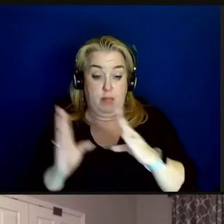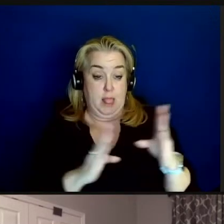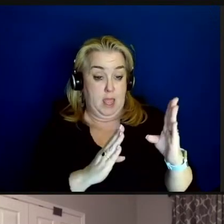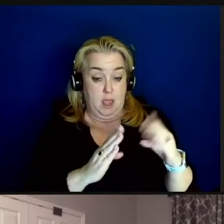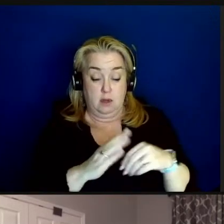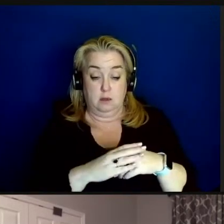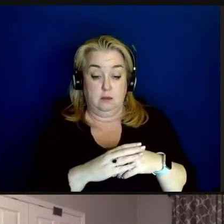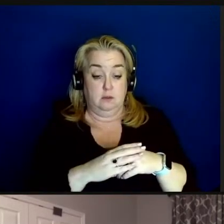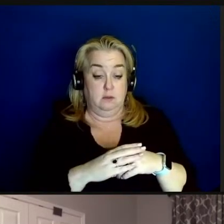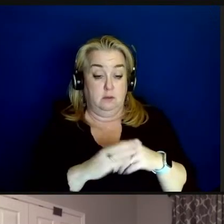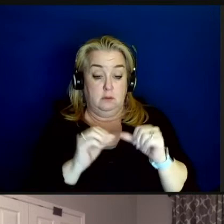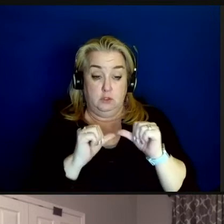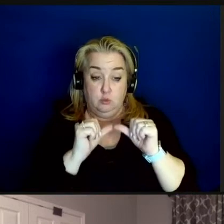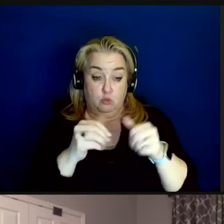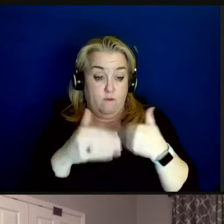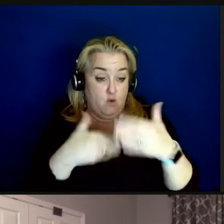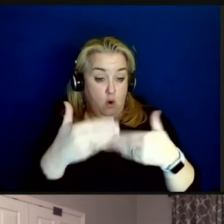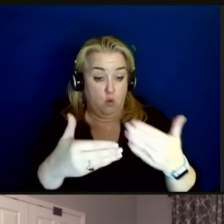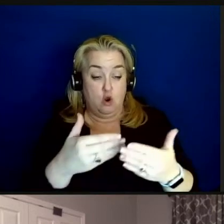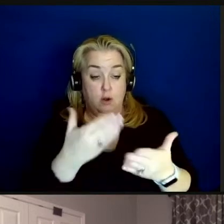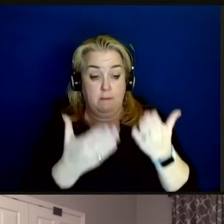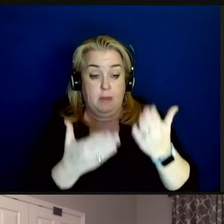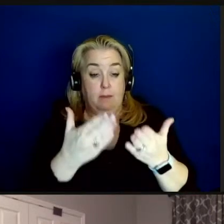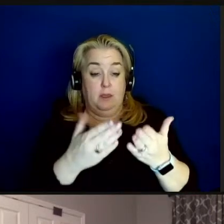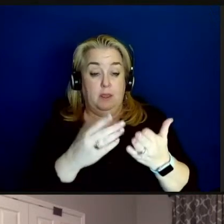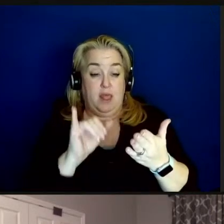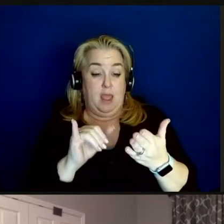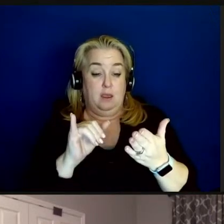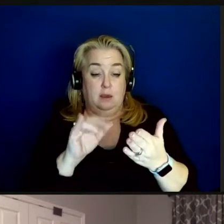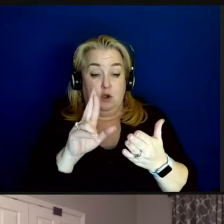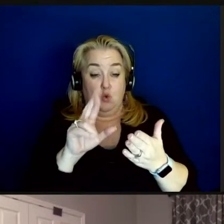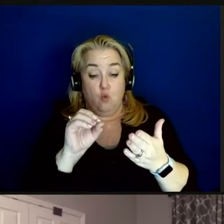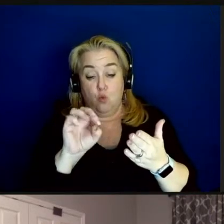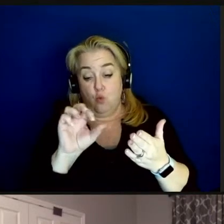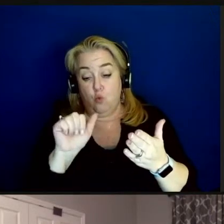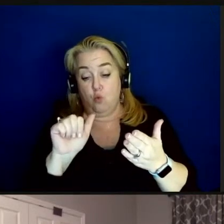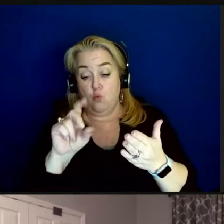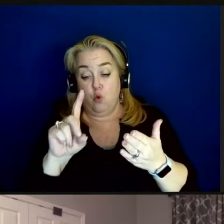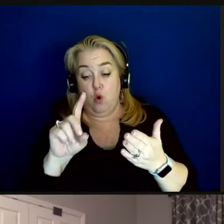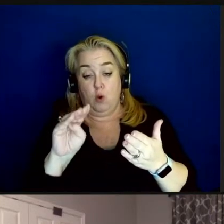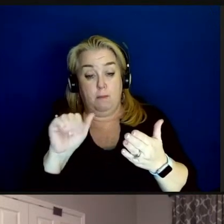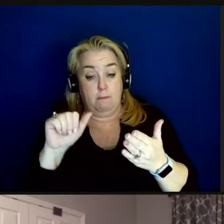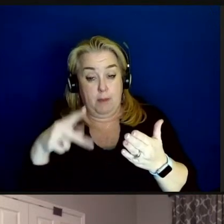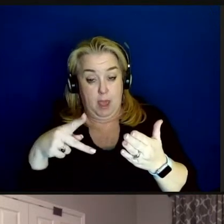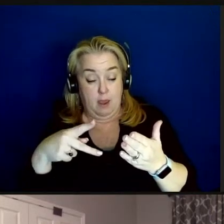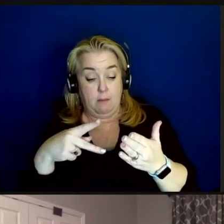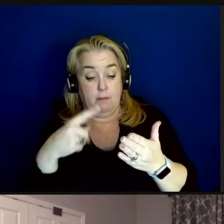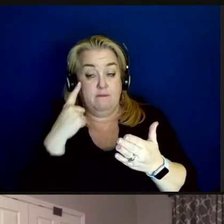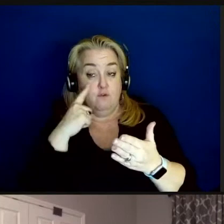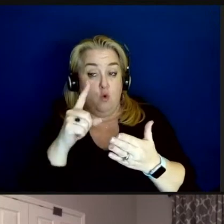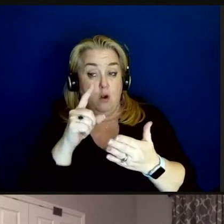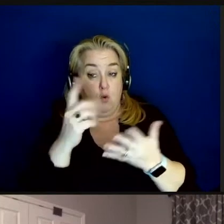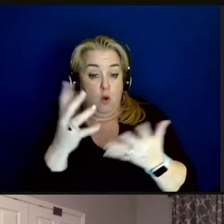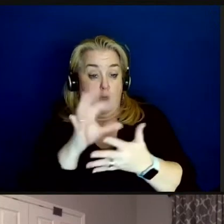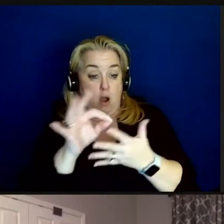ENGAGE IN WHAT WE'RE LOOKING FOR IS REALLRECTIONAL TO